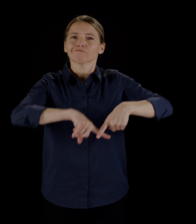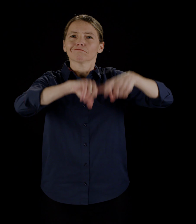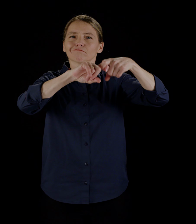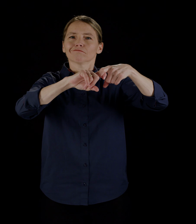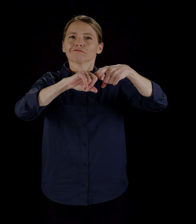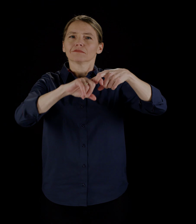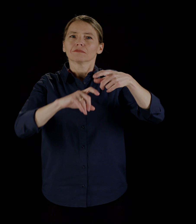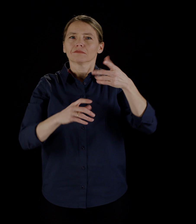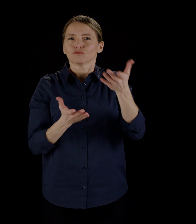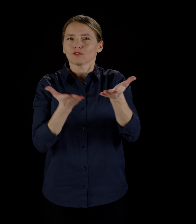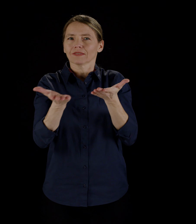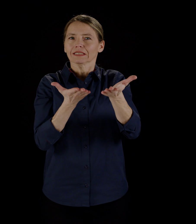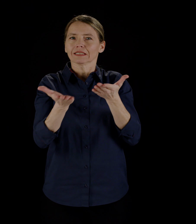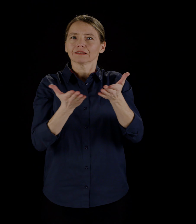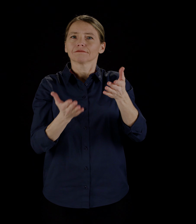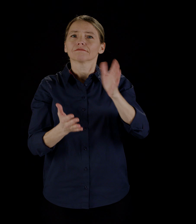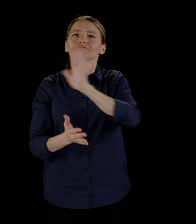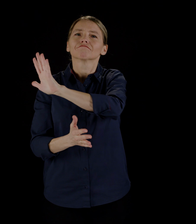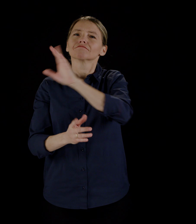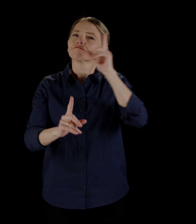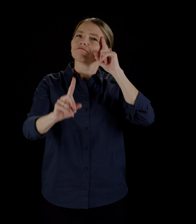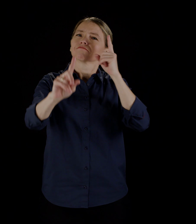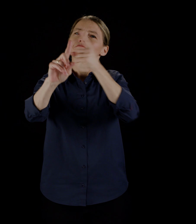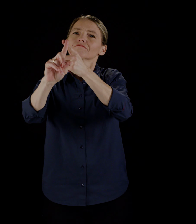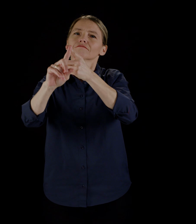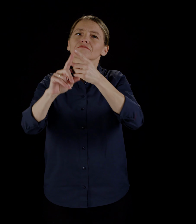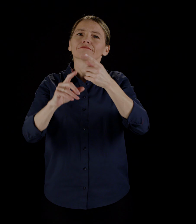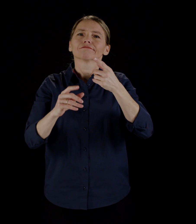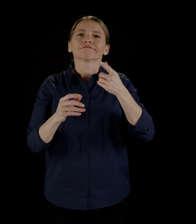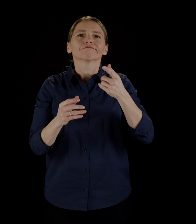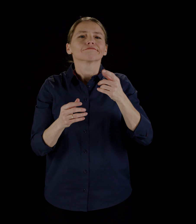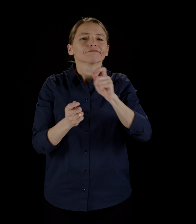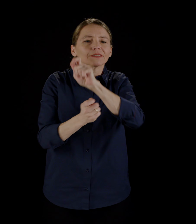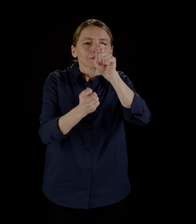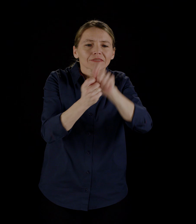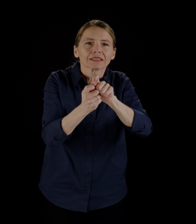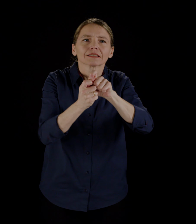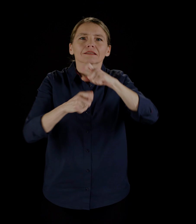effect for a specified period of time, such as when the customer travels.